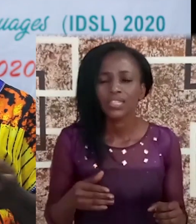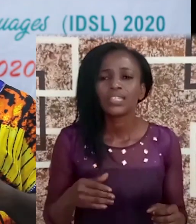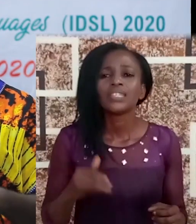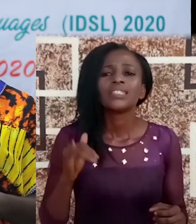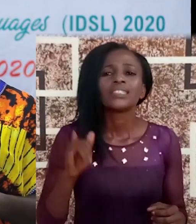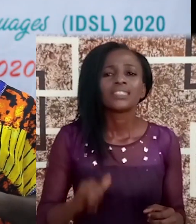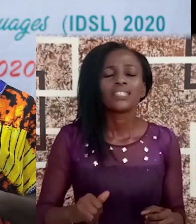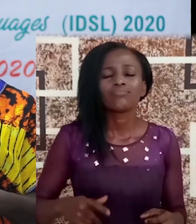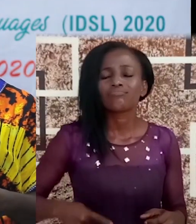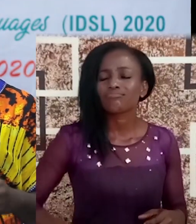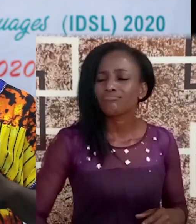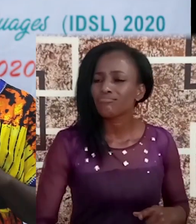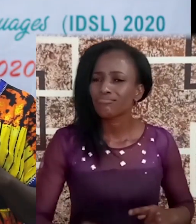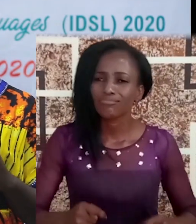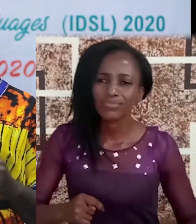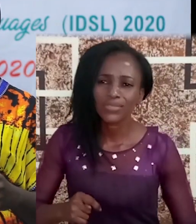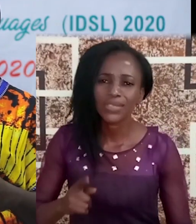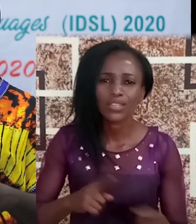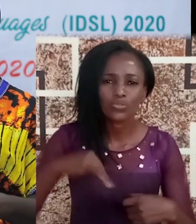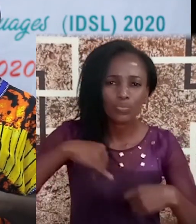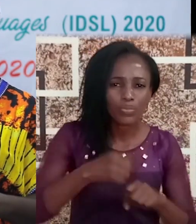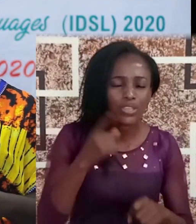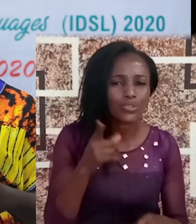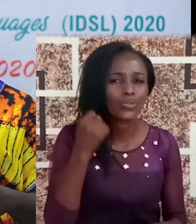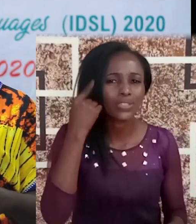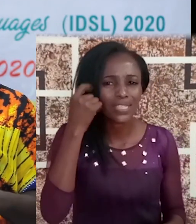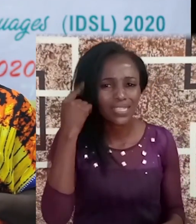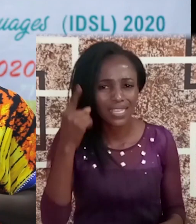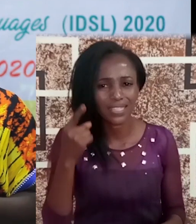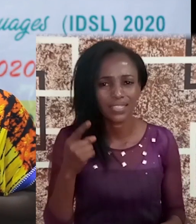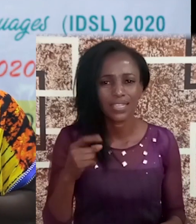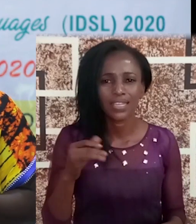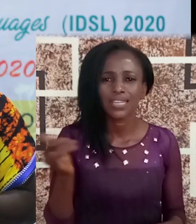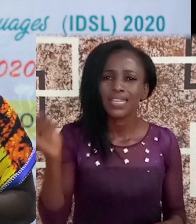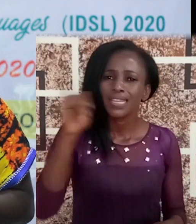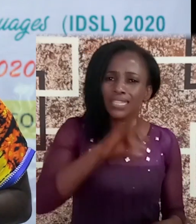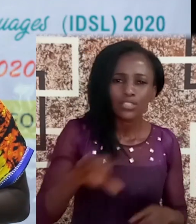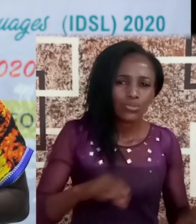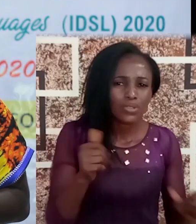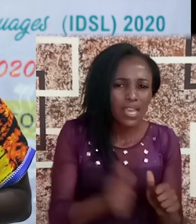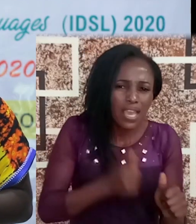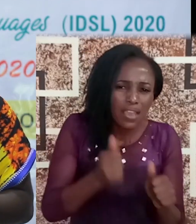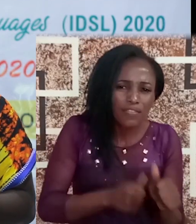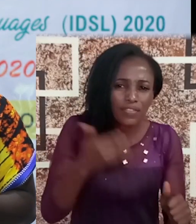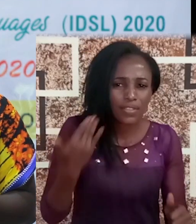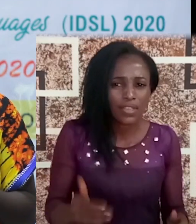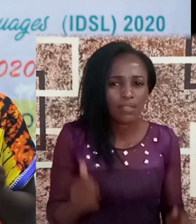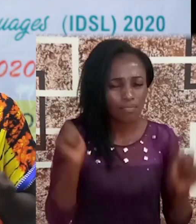wanna make you understand, they do everything just to be able to put up that communication with you.